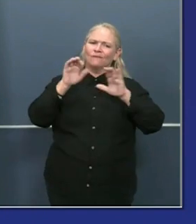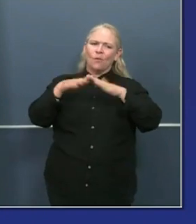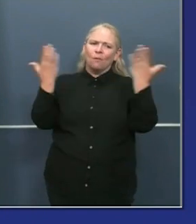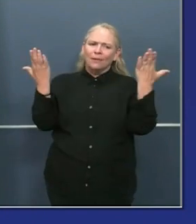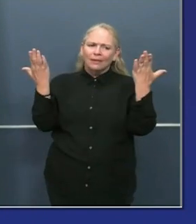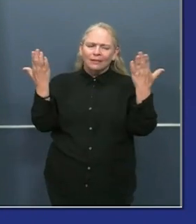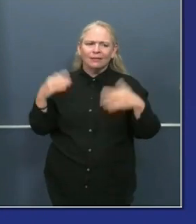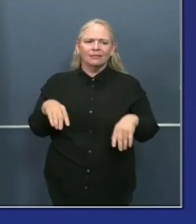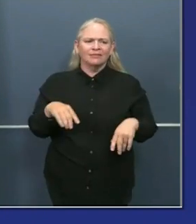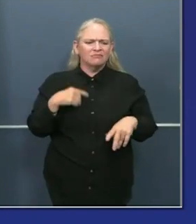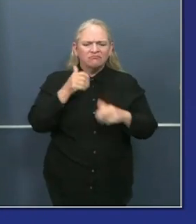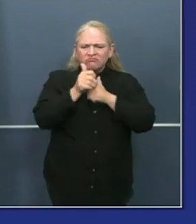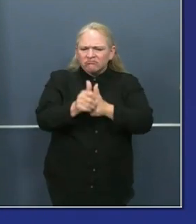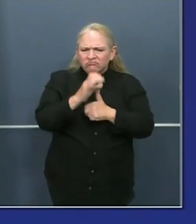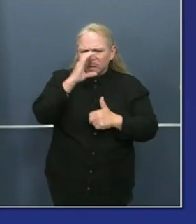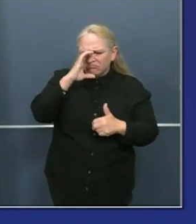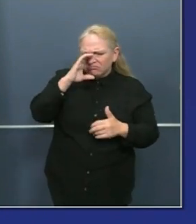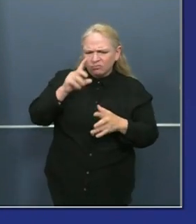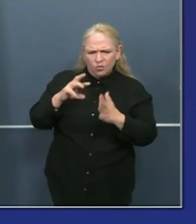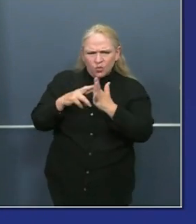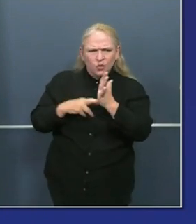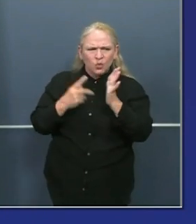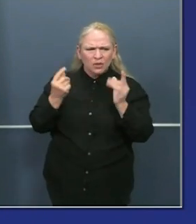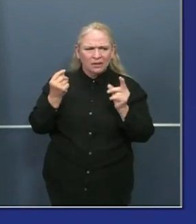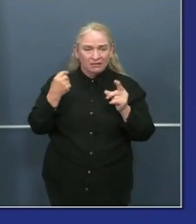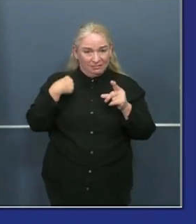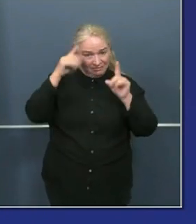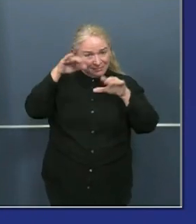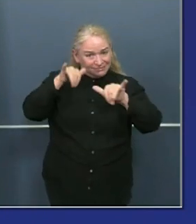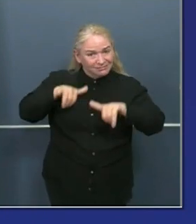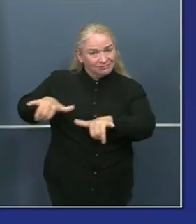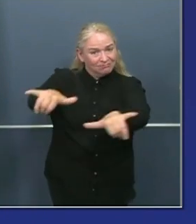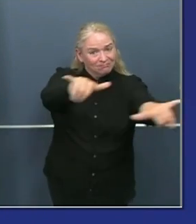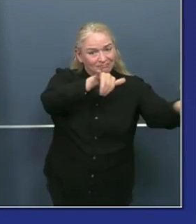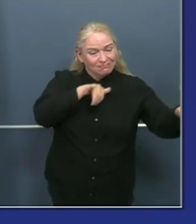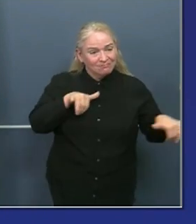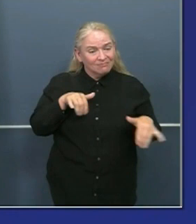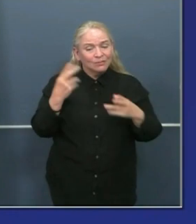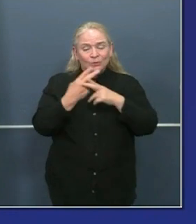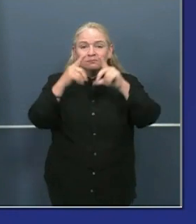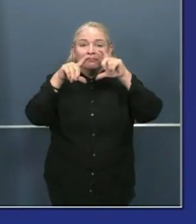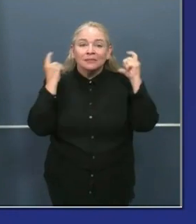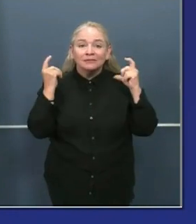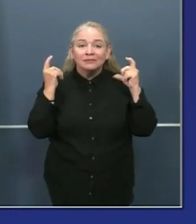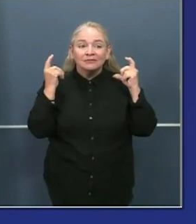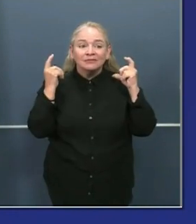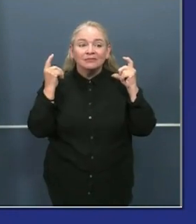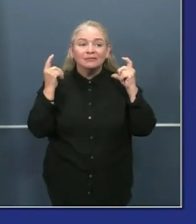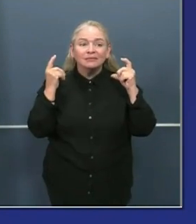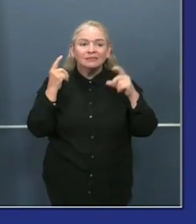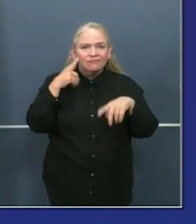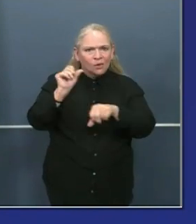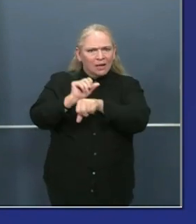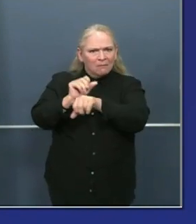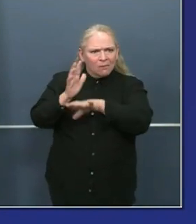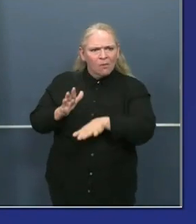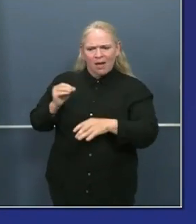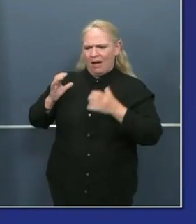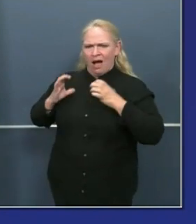BUT NOT HOW TO MORE SAFELY REOPEN SECTORS IN OUR ECONOMY. WE REALLY NEED TO GET BACK TO FOCUS ON HOW TO SAFELY REOPEN